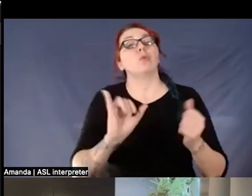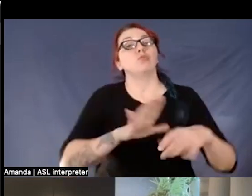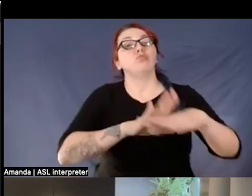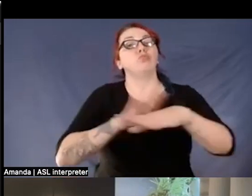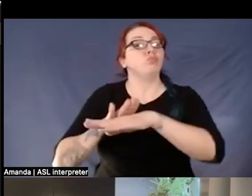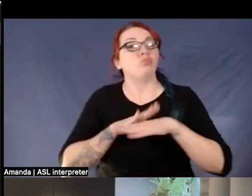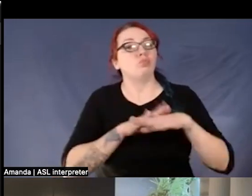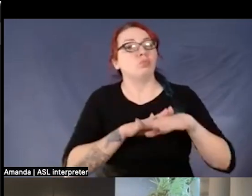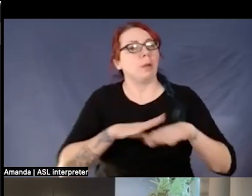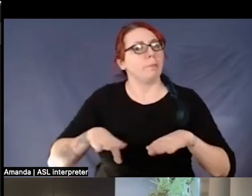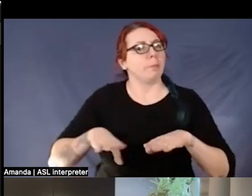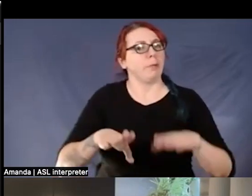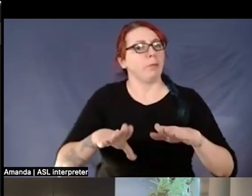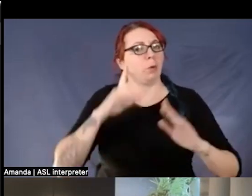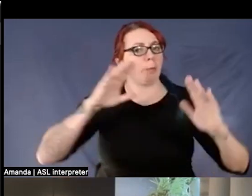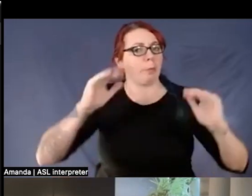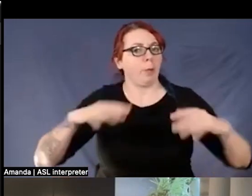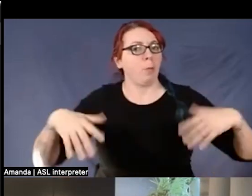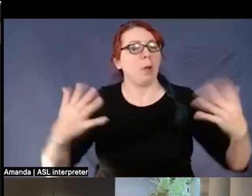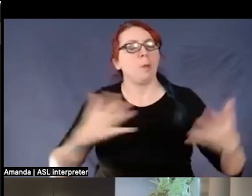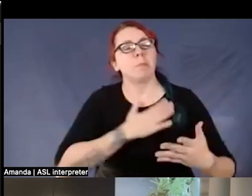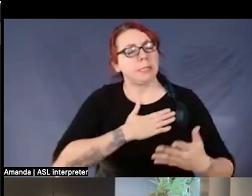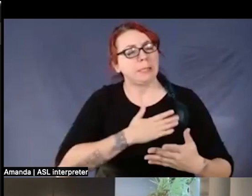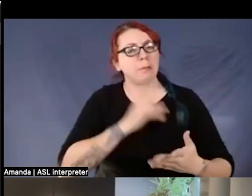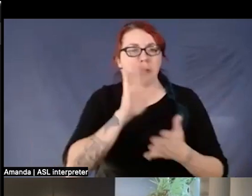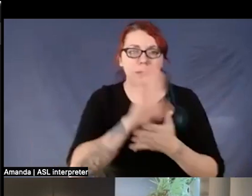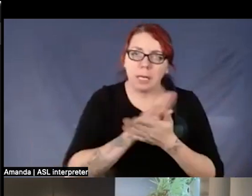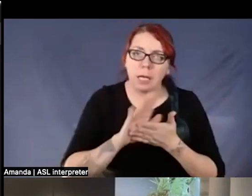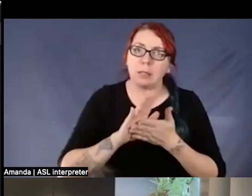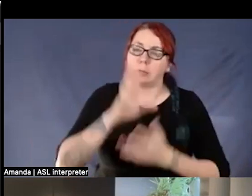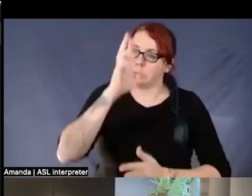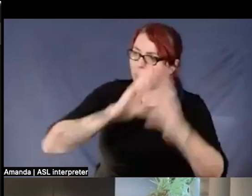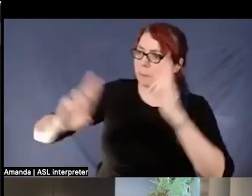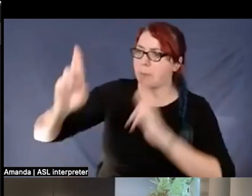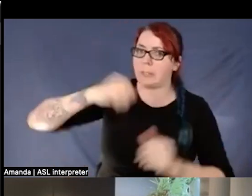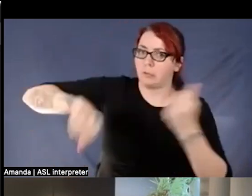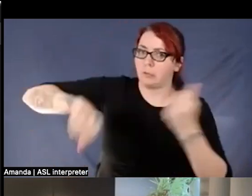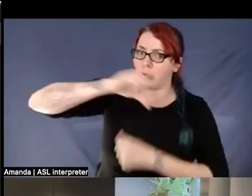be respectful of others, including of their privacy. Be aware of your words and actions